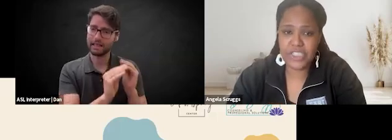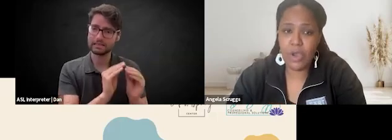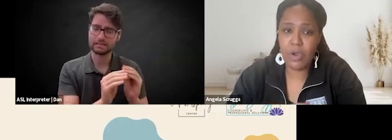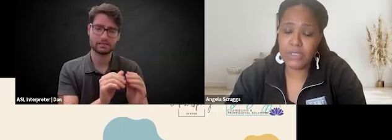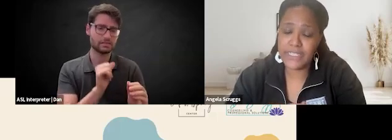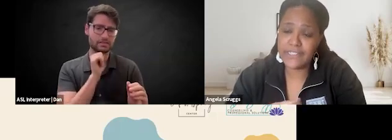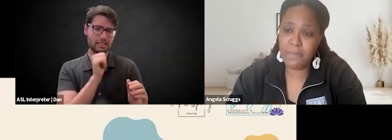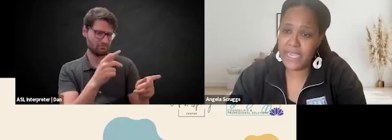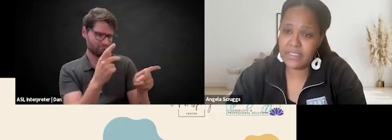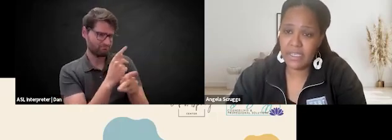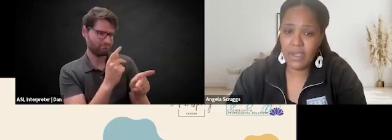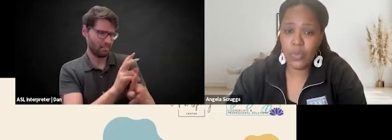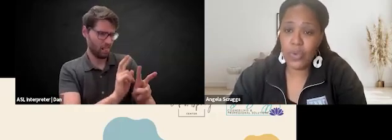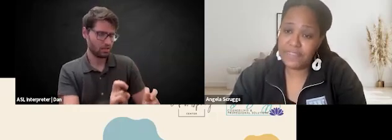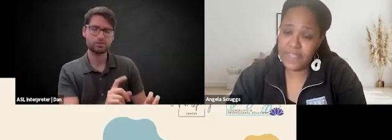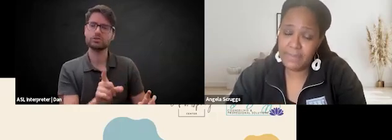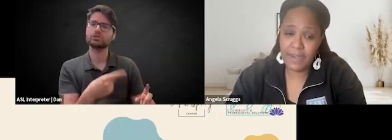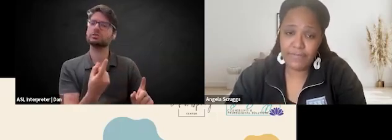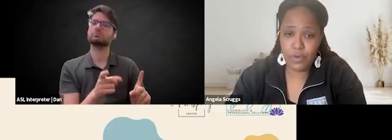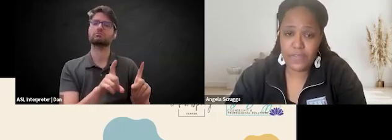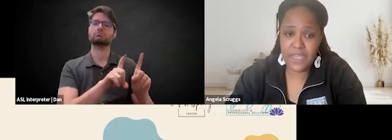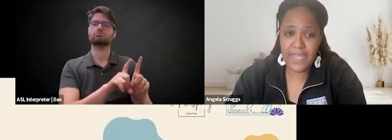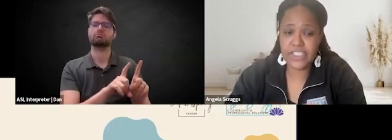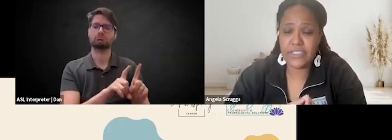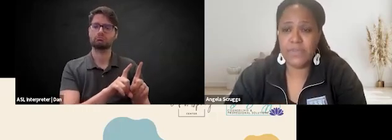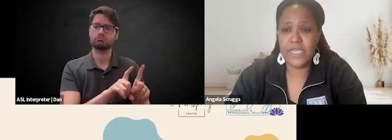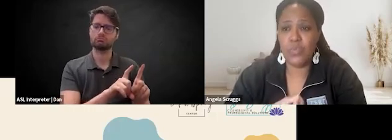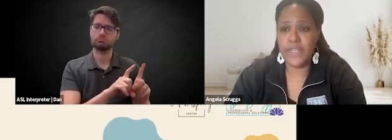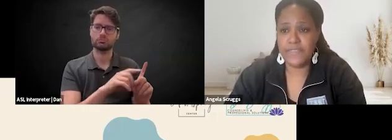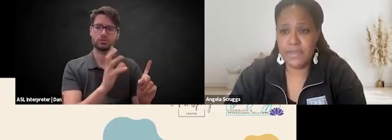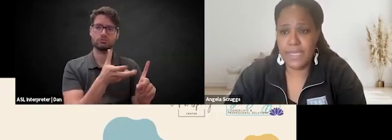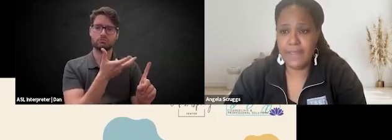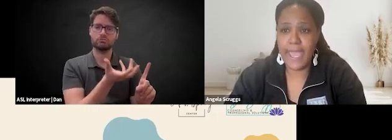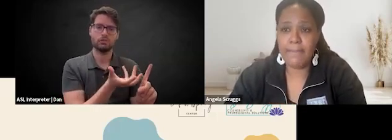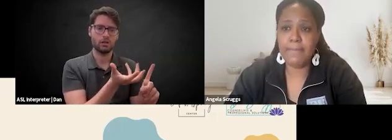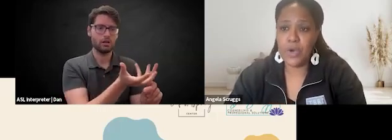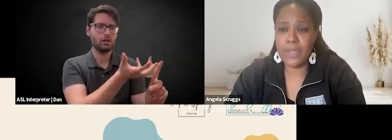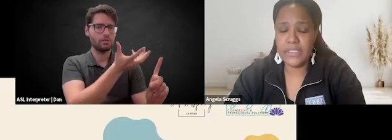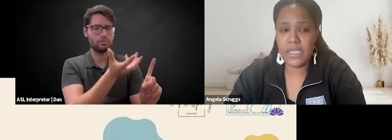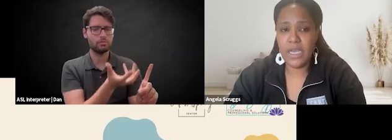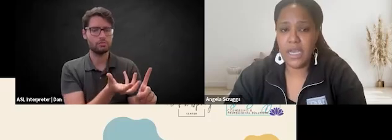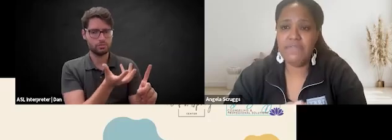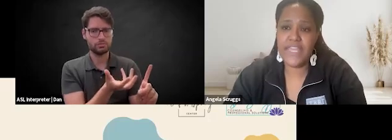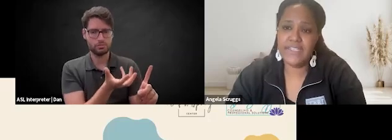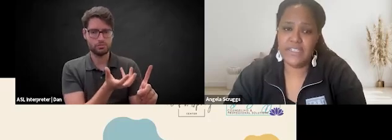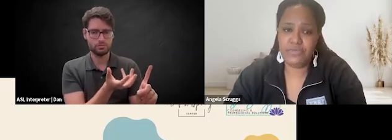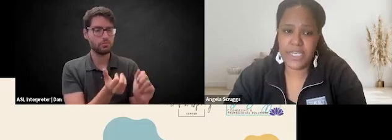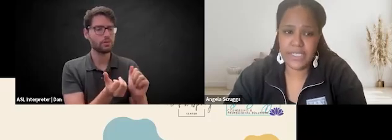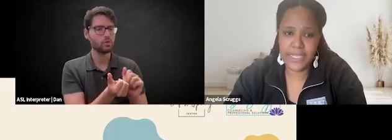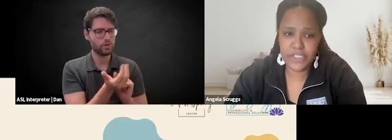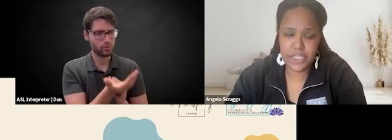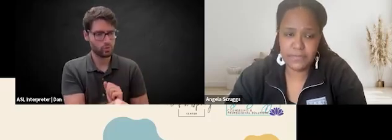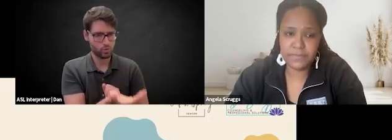but just holding space with them and for them and just being with them in that moment of that dysregulation.